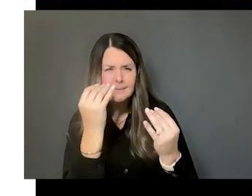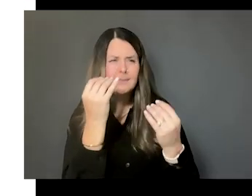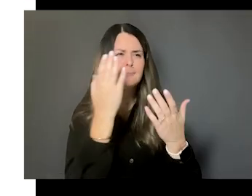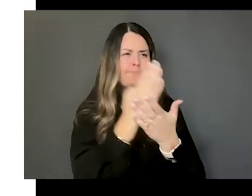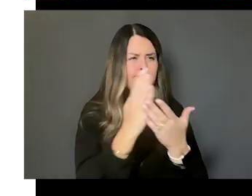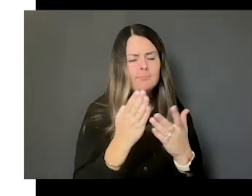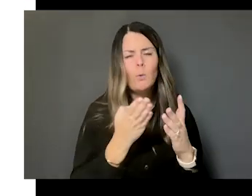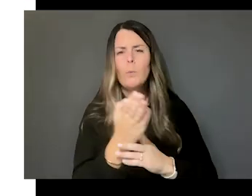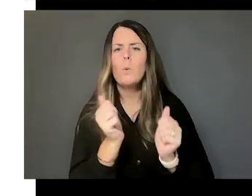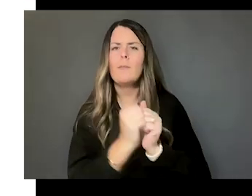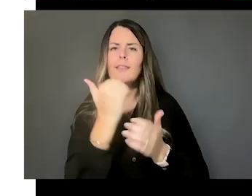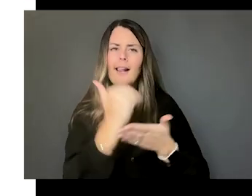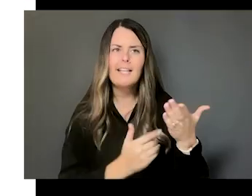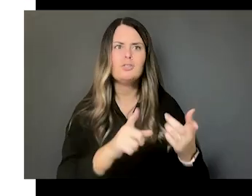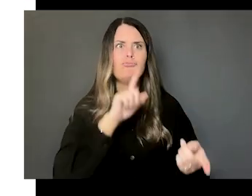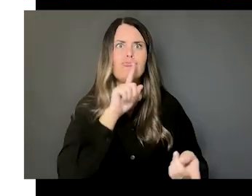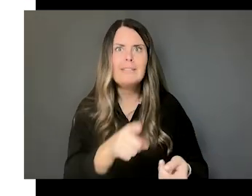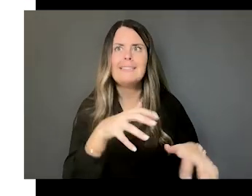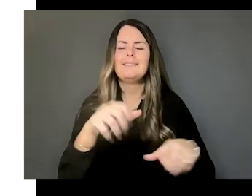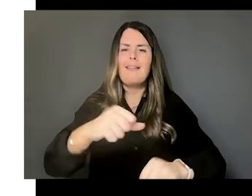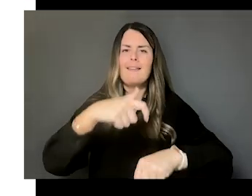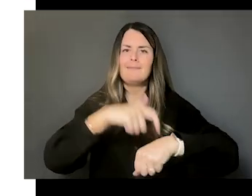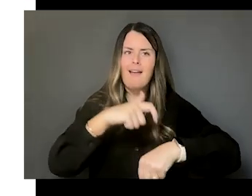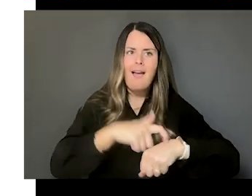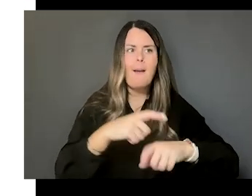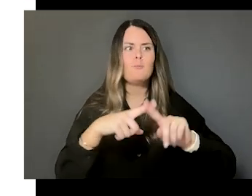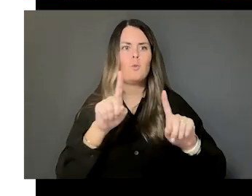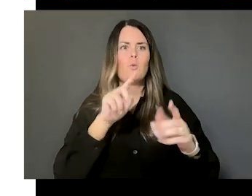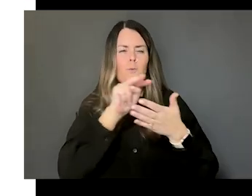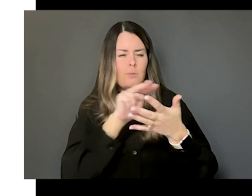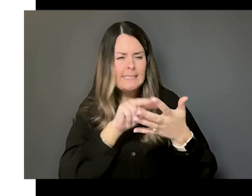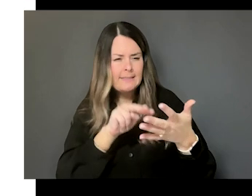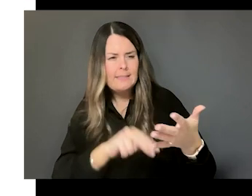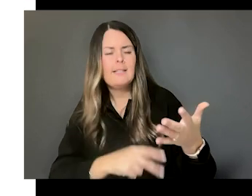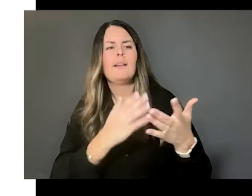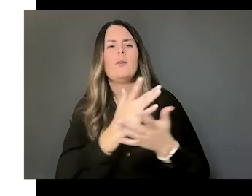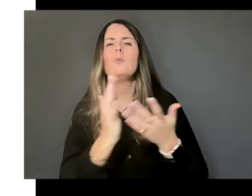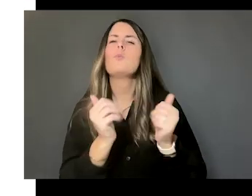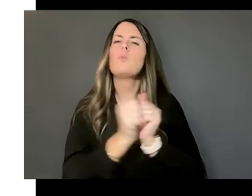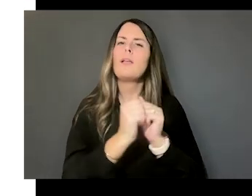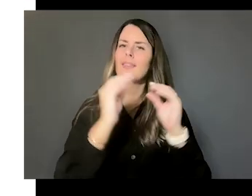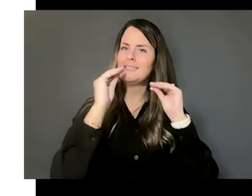She's taking time to read through the teacher manual,